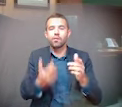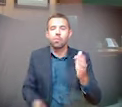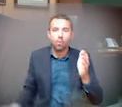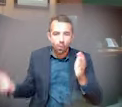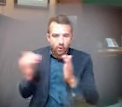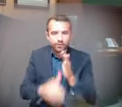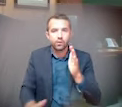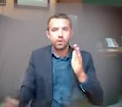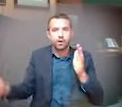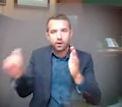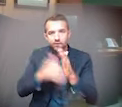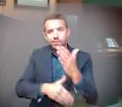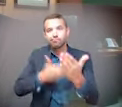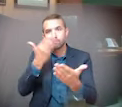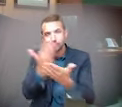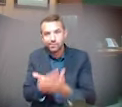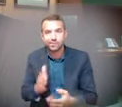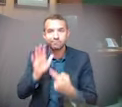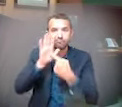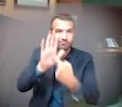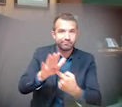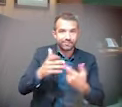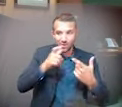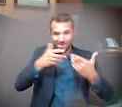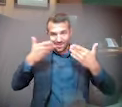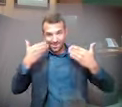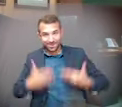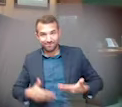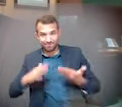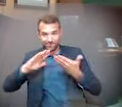that there is this broadness of our community.